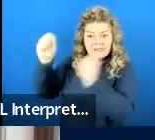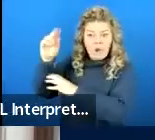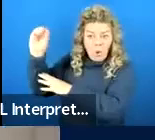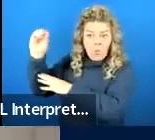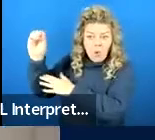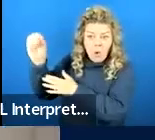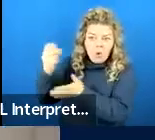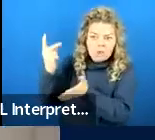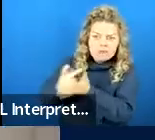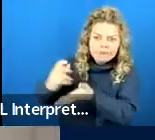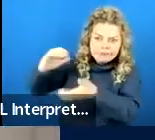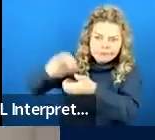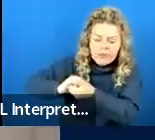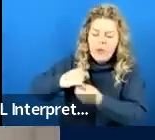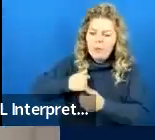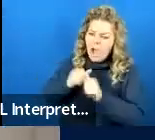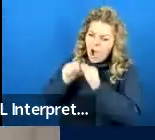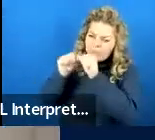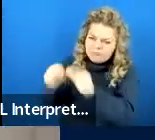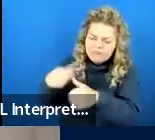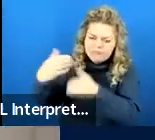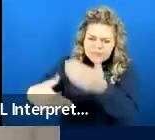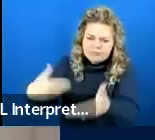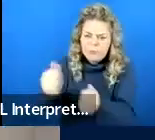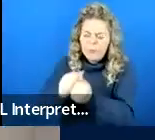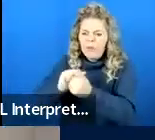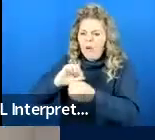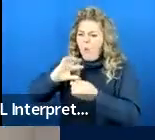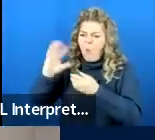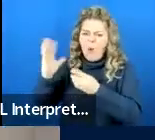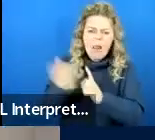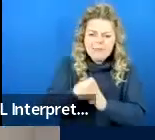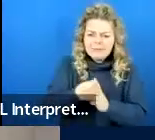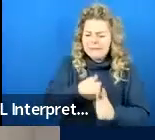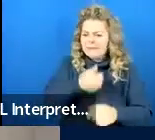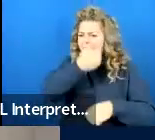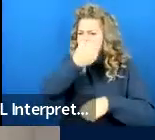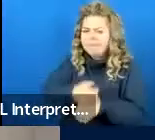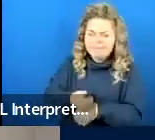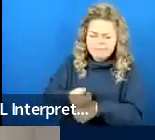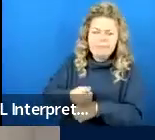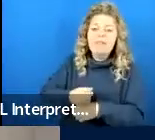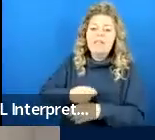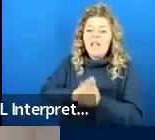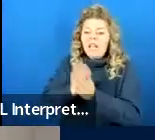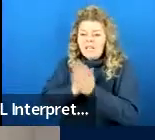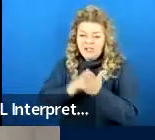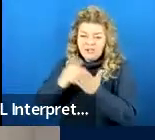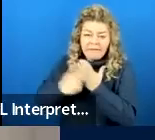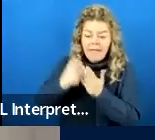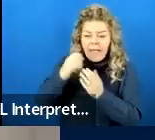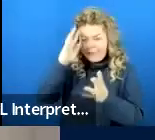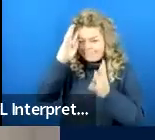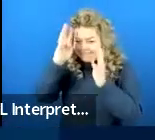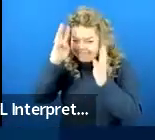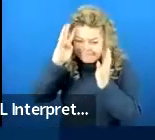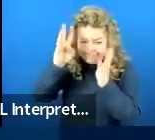we're moving forward implementing a holistic and sustainable set of initiatives while collectively crafting and even broader vision